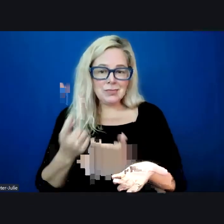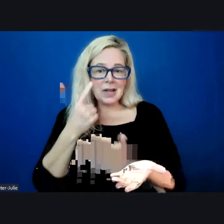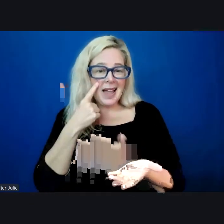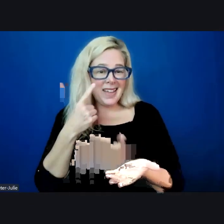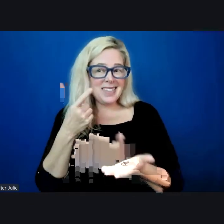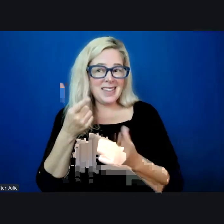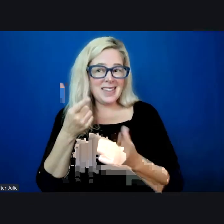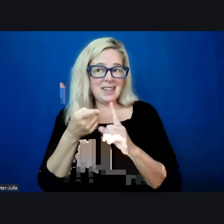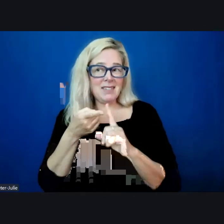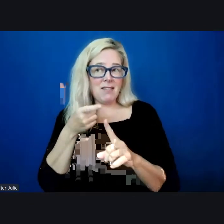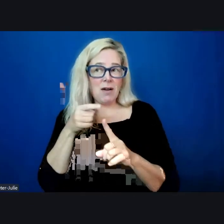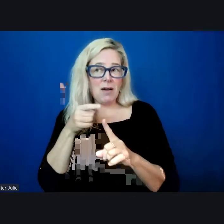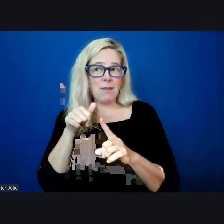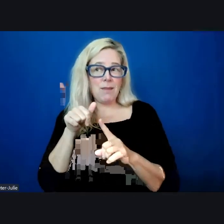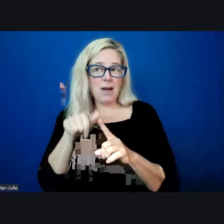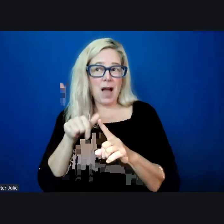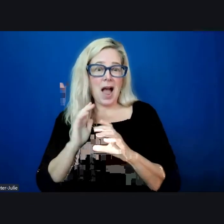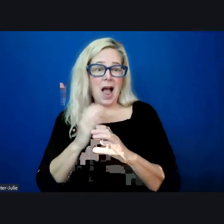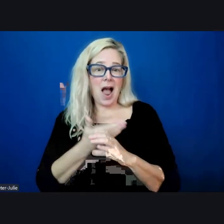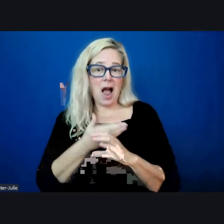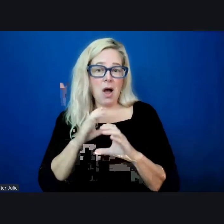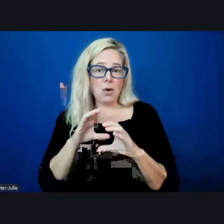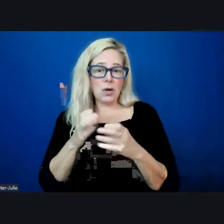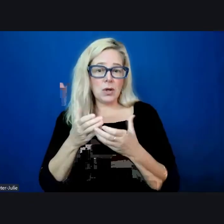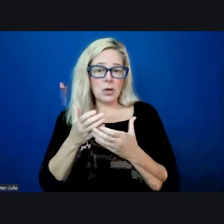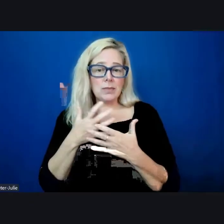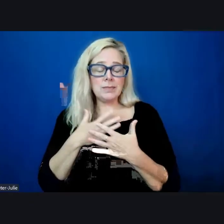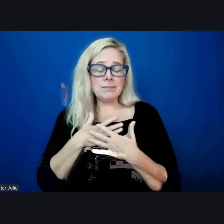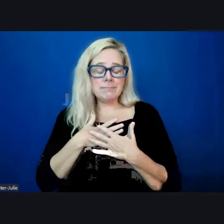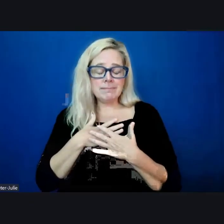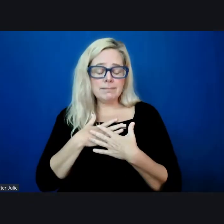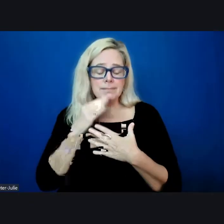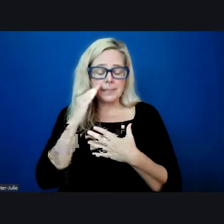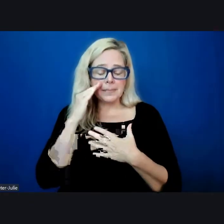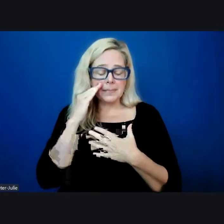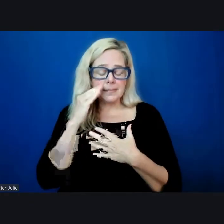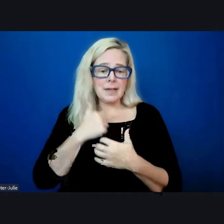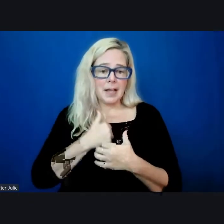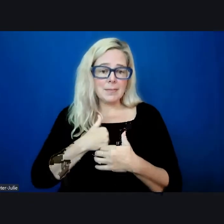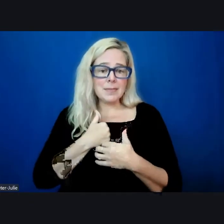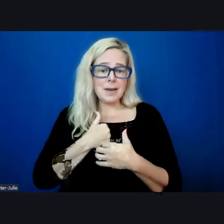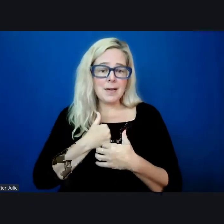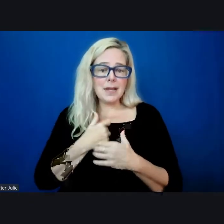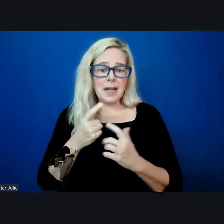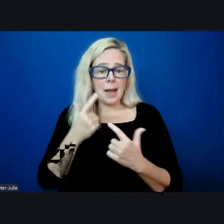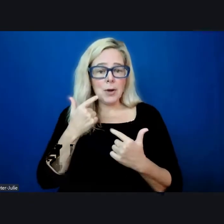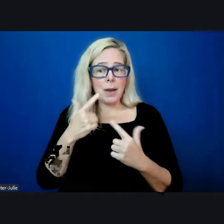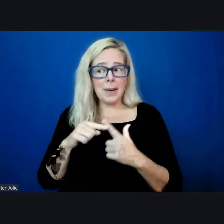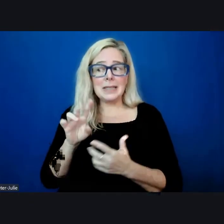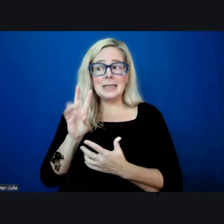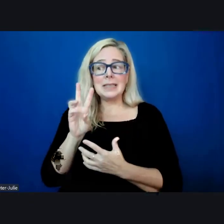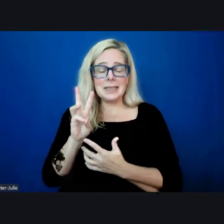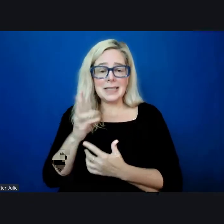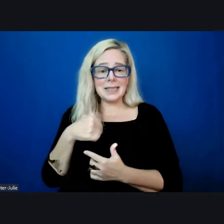like, I'm sorry I'm crying, um six of us were kicked out. This was a counseling student, another